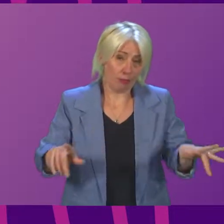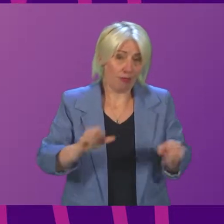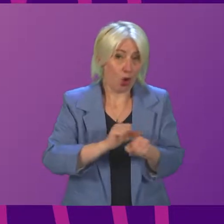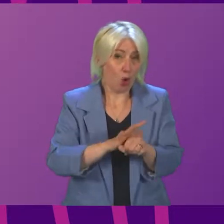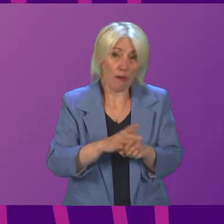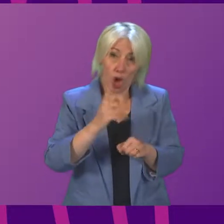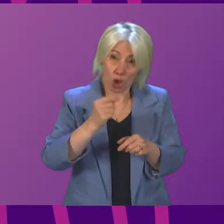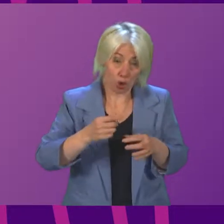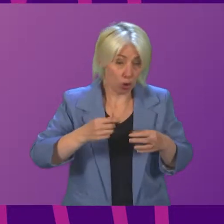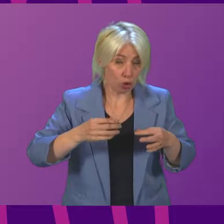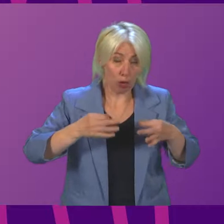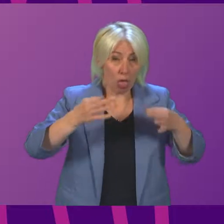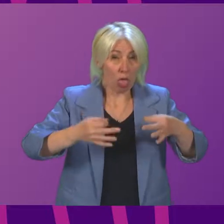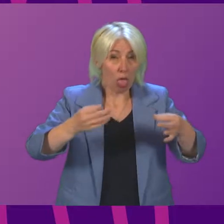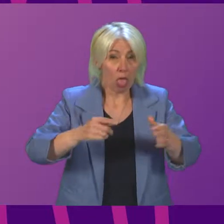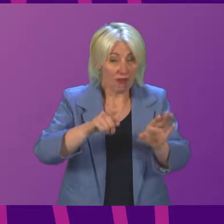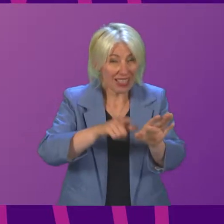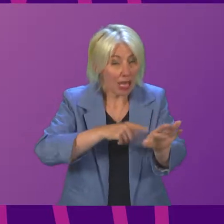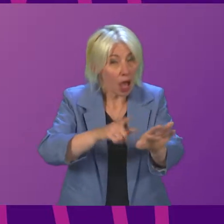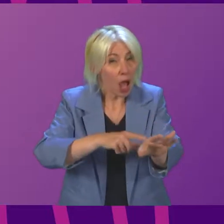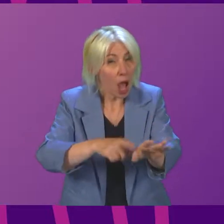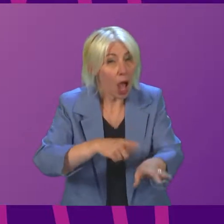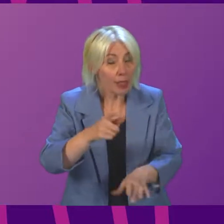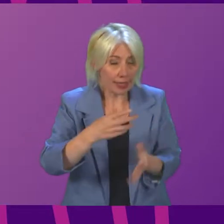many years to come. That is not the fault of the staff, who have been handed the crisis by